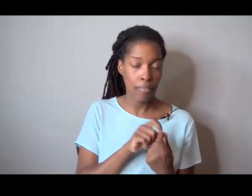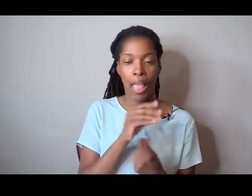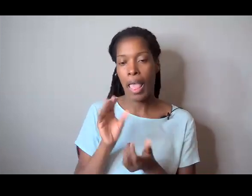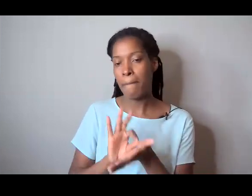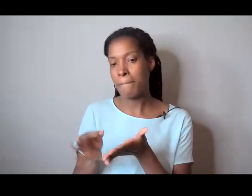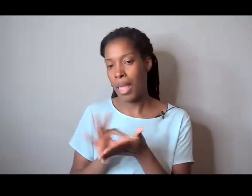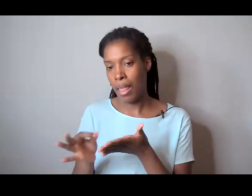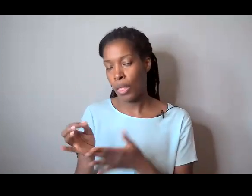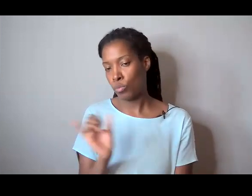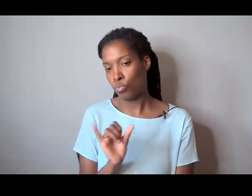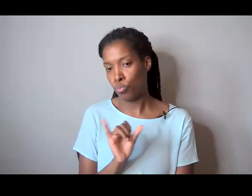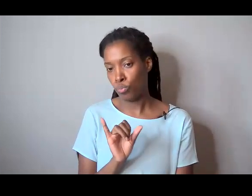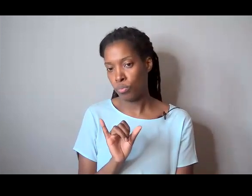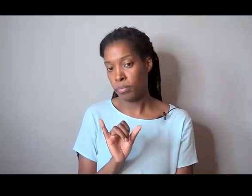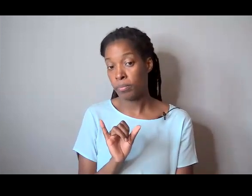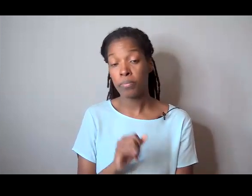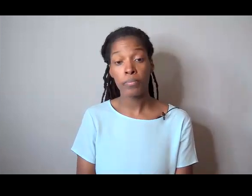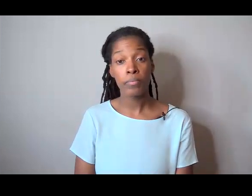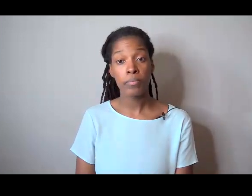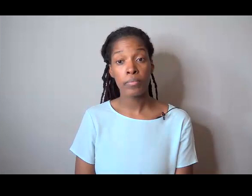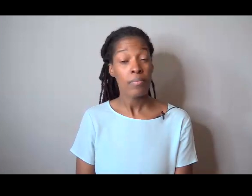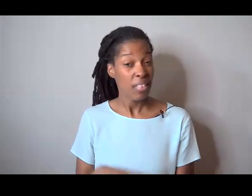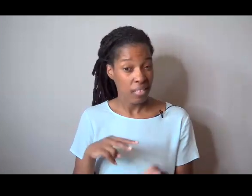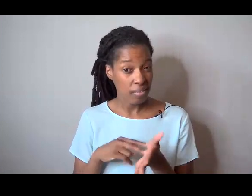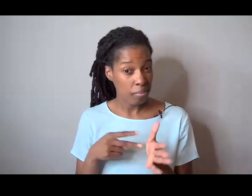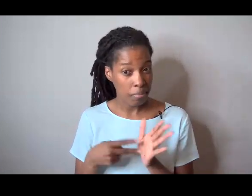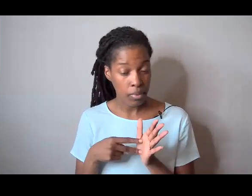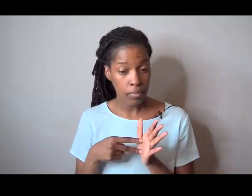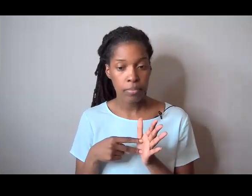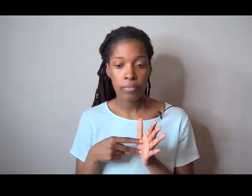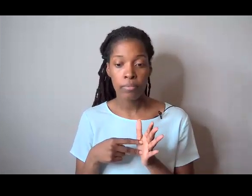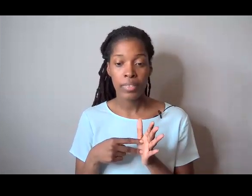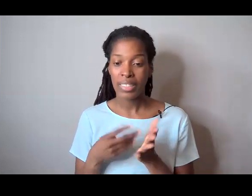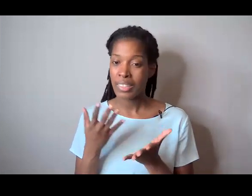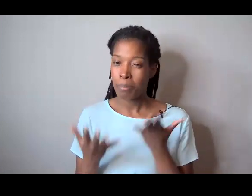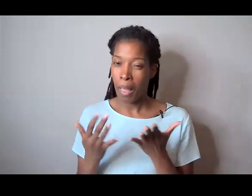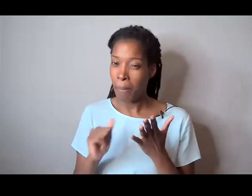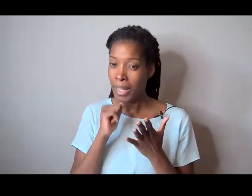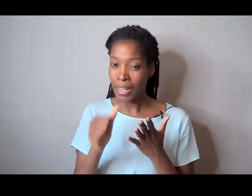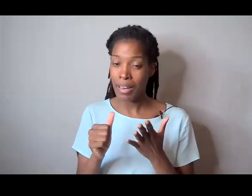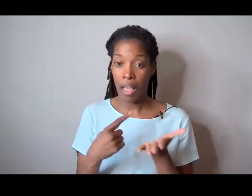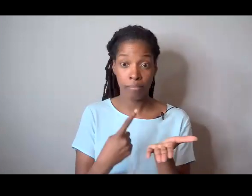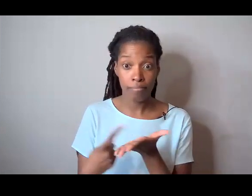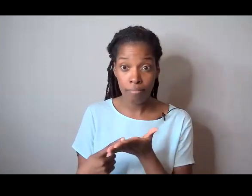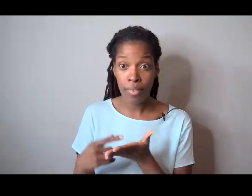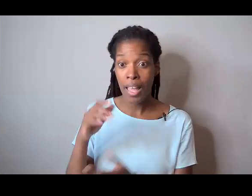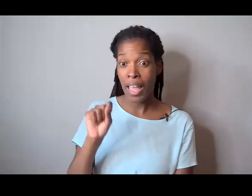with it. And what that means is that we won't be covering social security disability insurance,